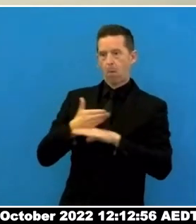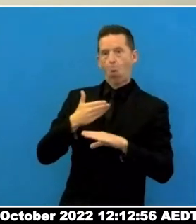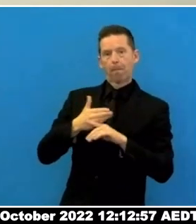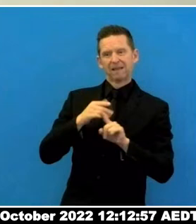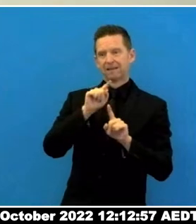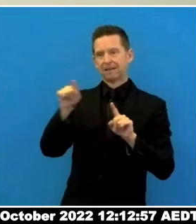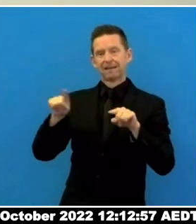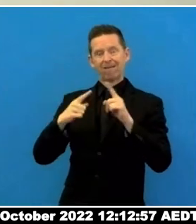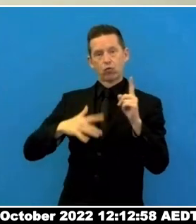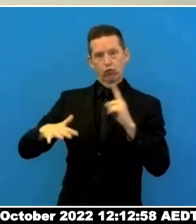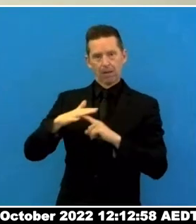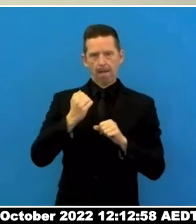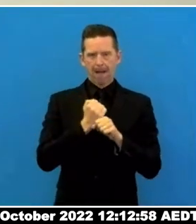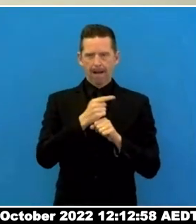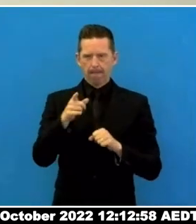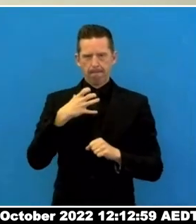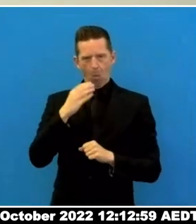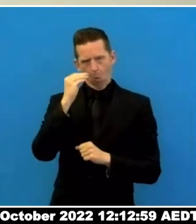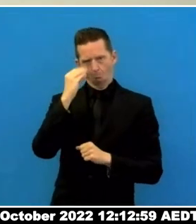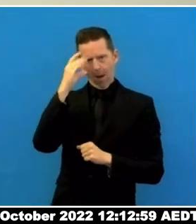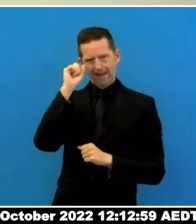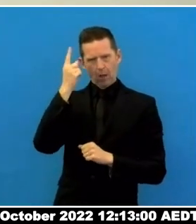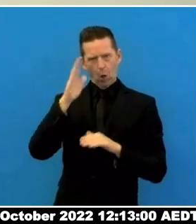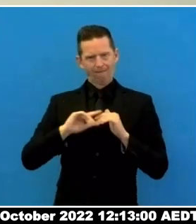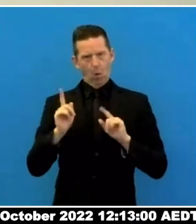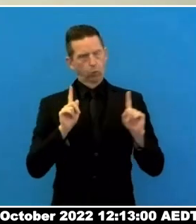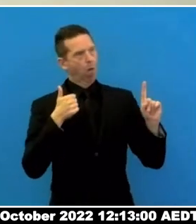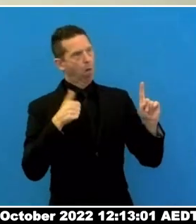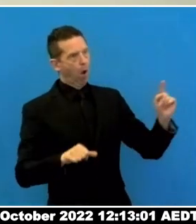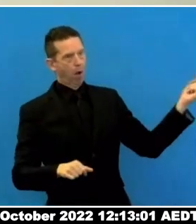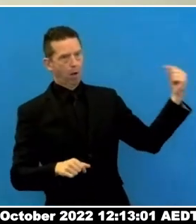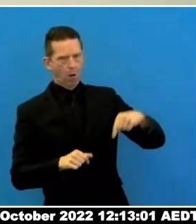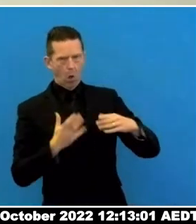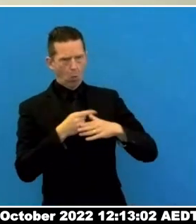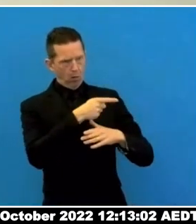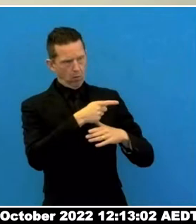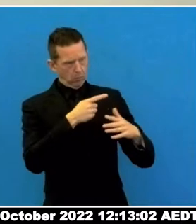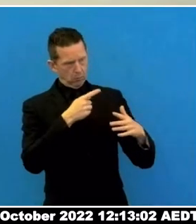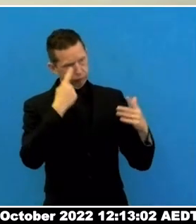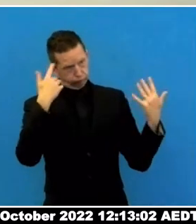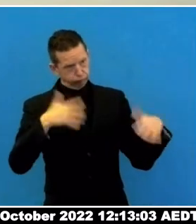to understand the impacts of trauma and provide responsive services to the needs of people whom we serve.